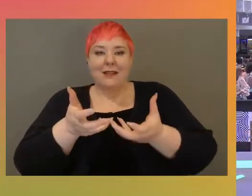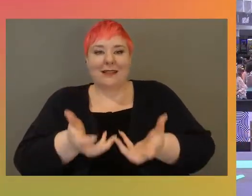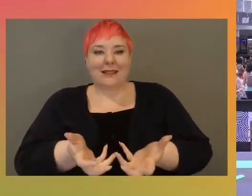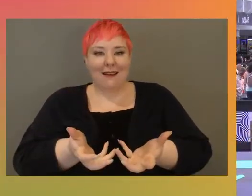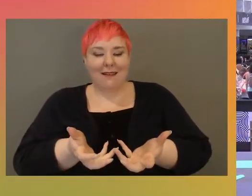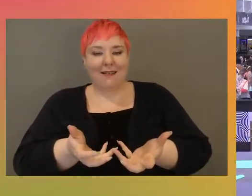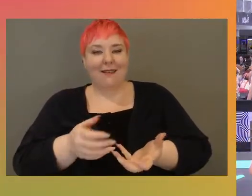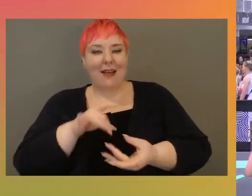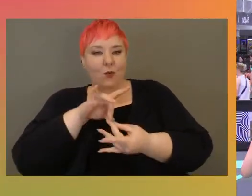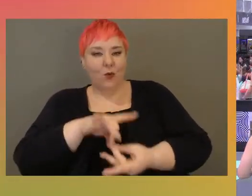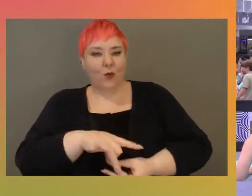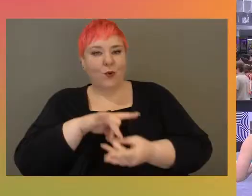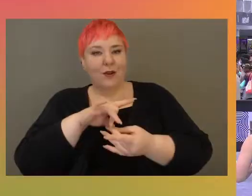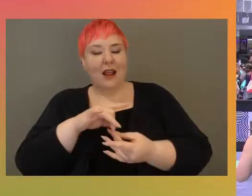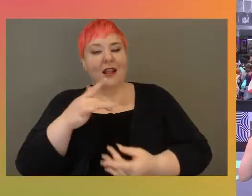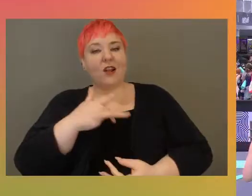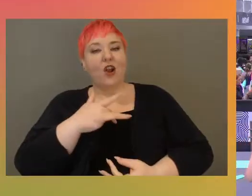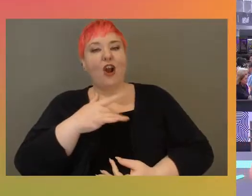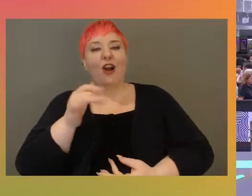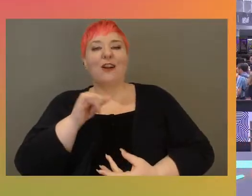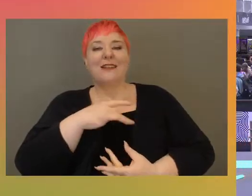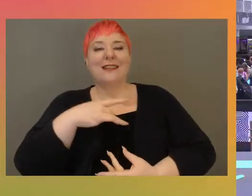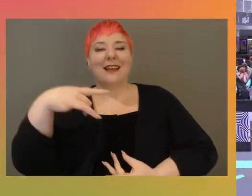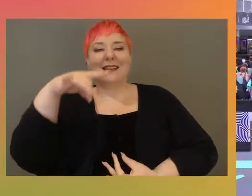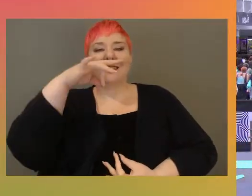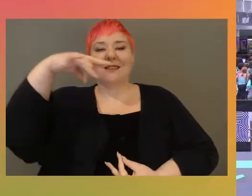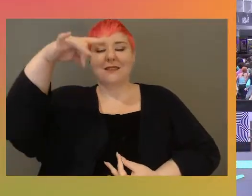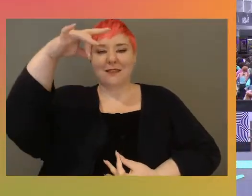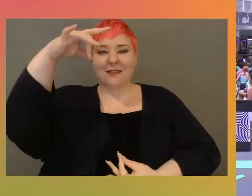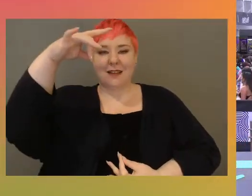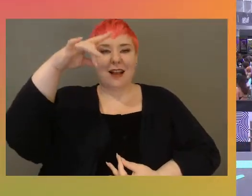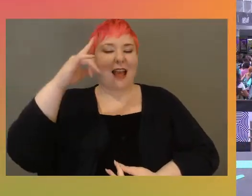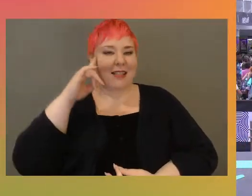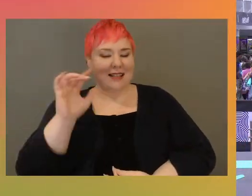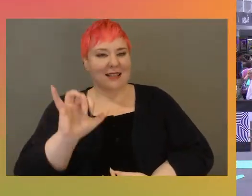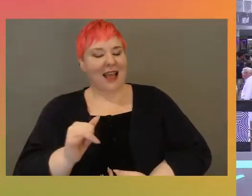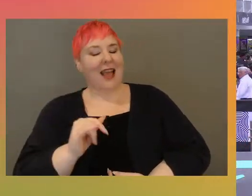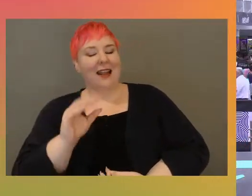GROUNDING AND INSPIRATION, BUT